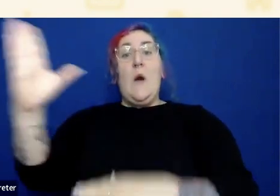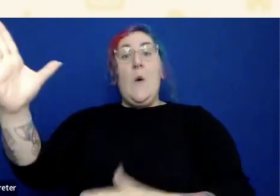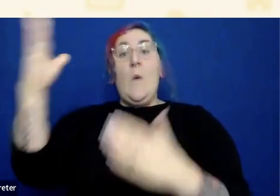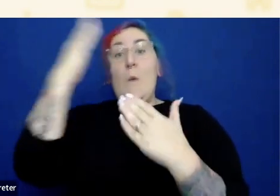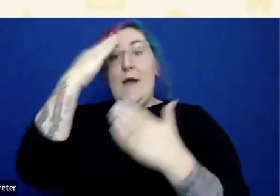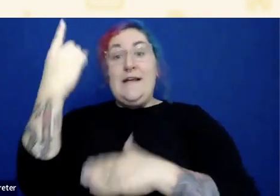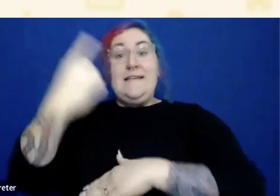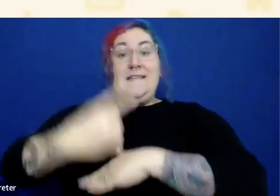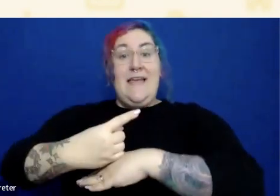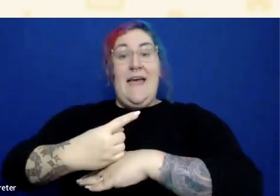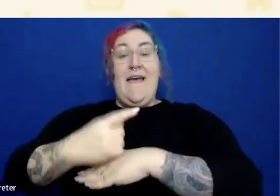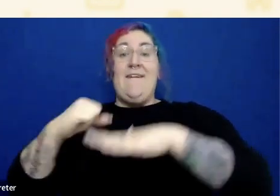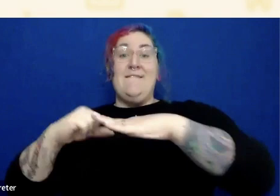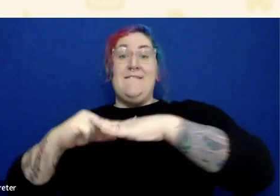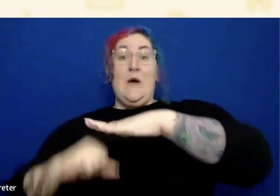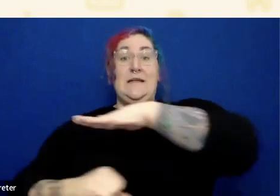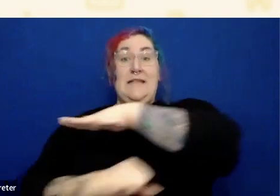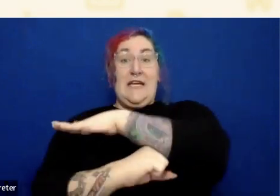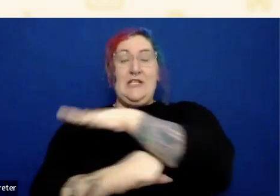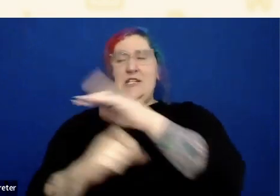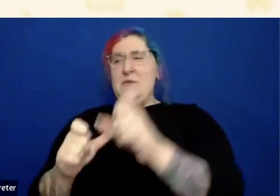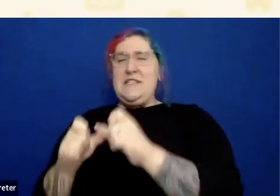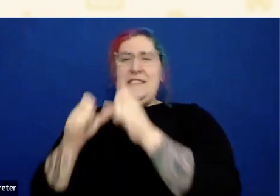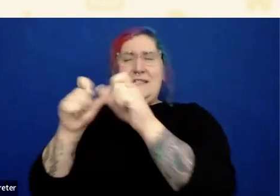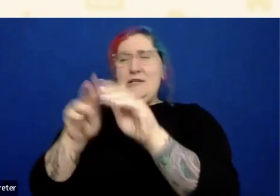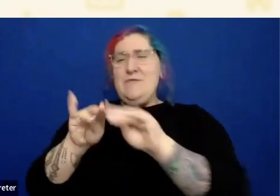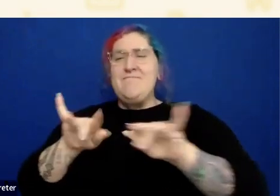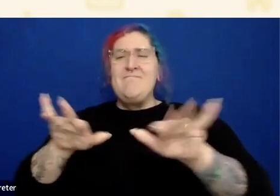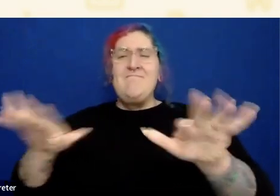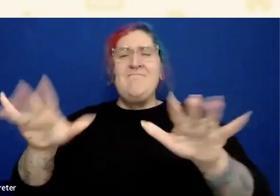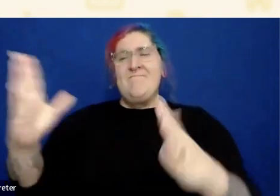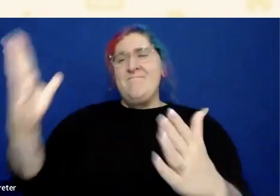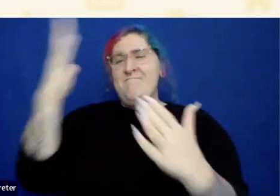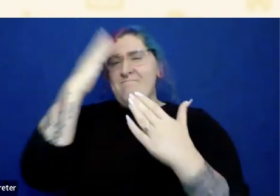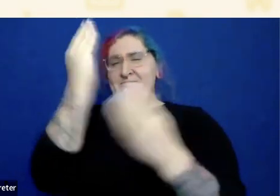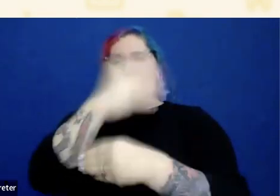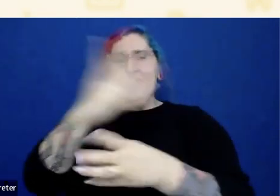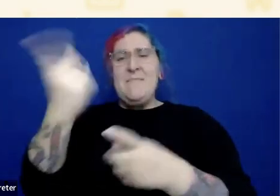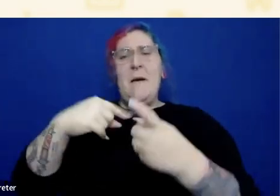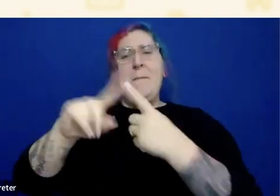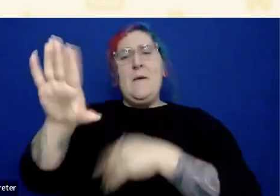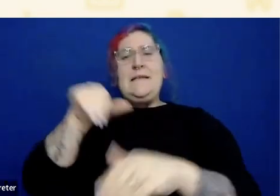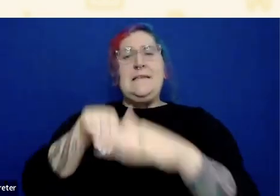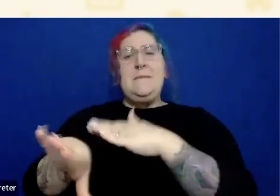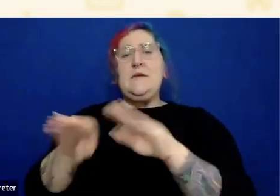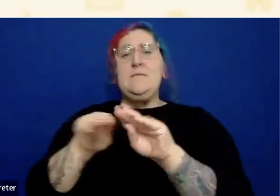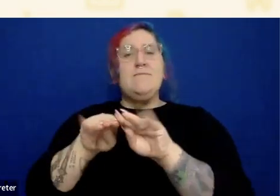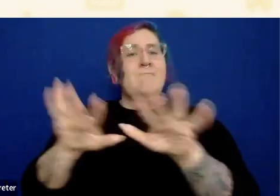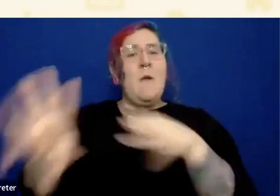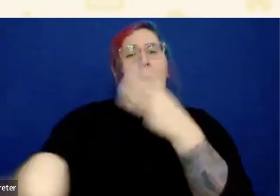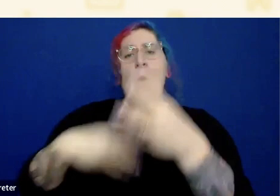throughout the world. So I am thrilled to be here with Jennison, and we're going to have a whole conversation.